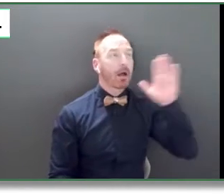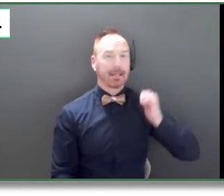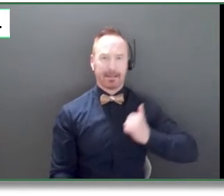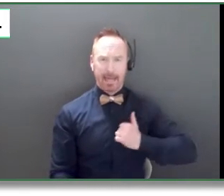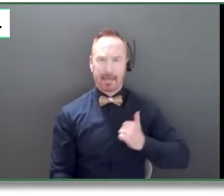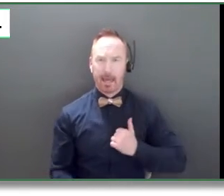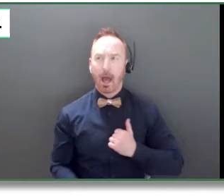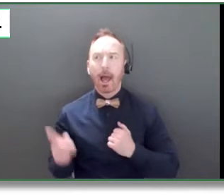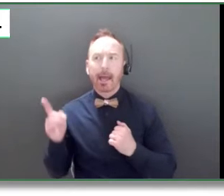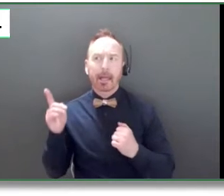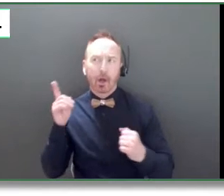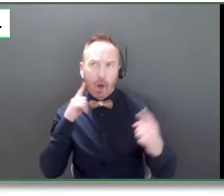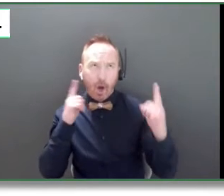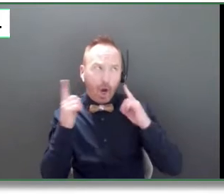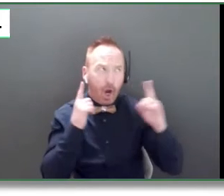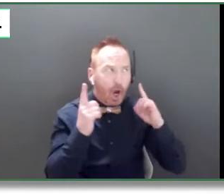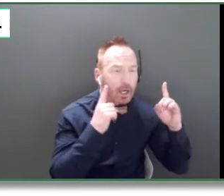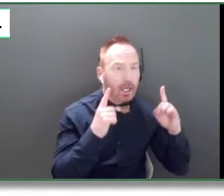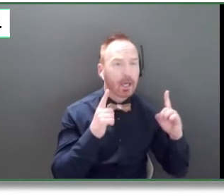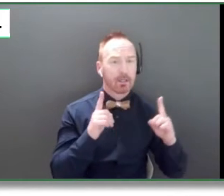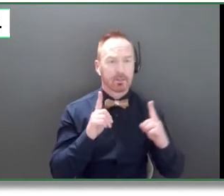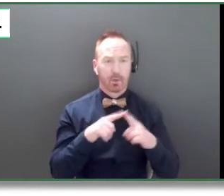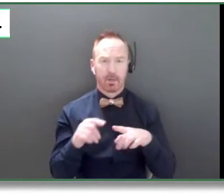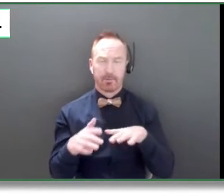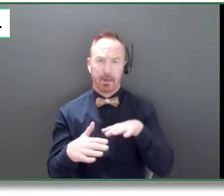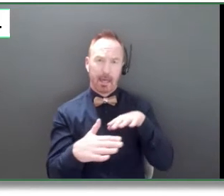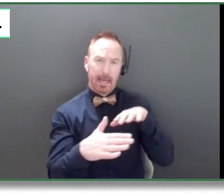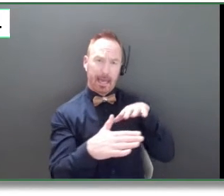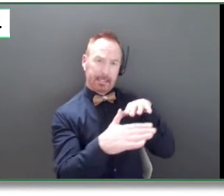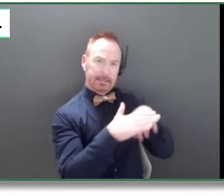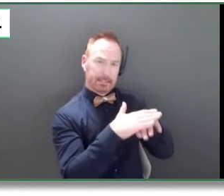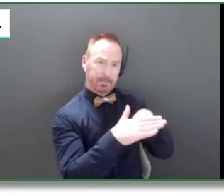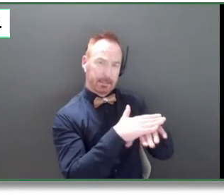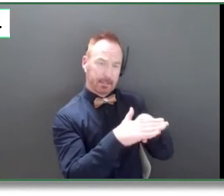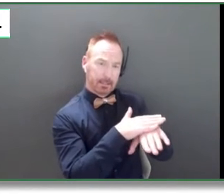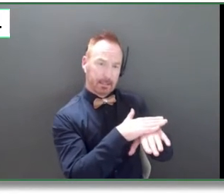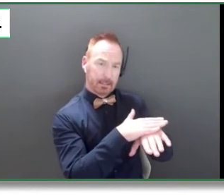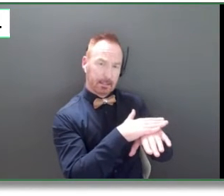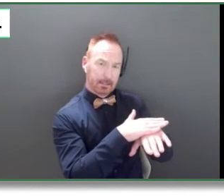accessibility point from uh from a